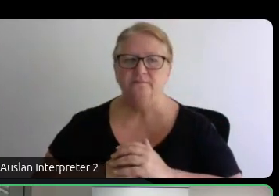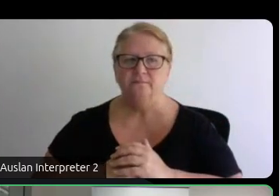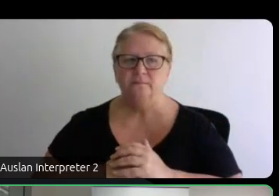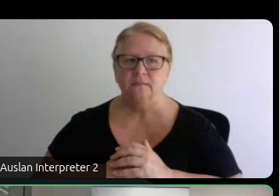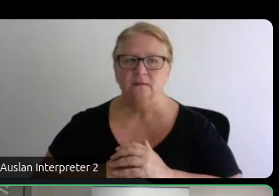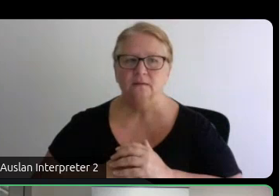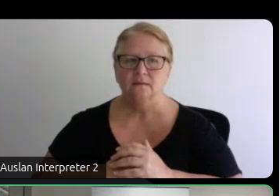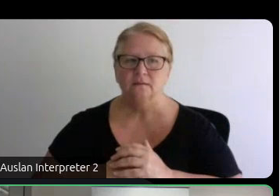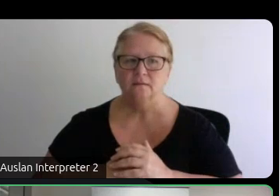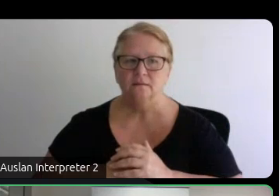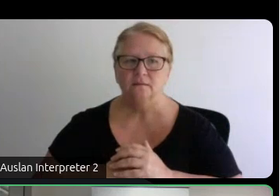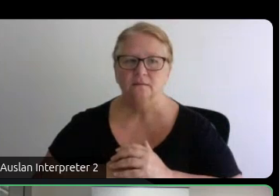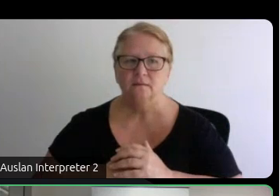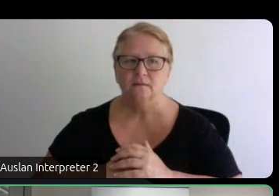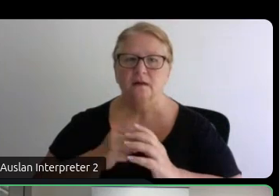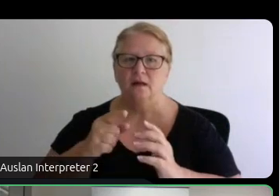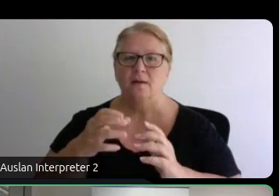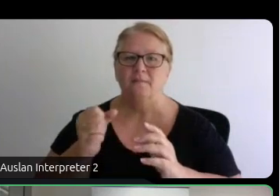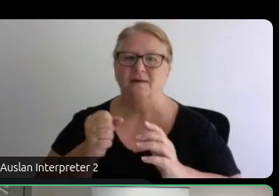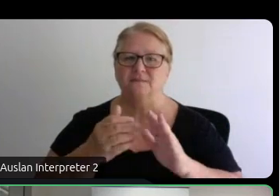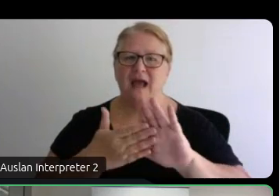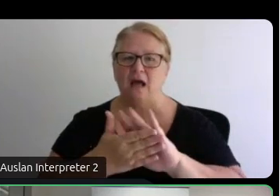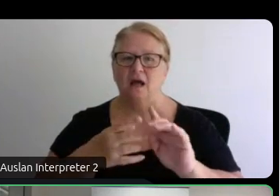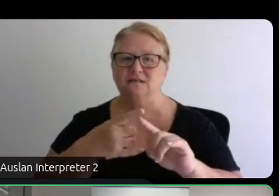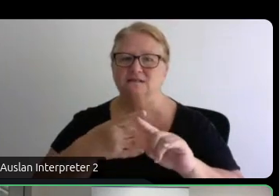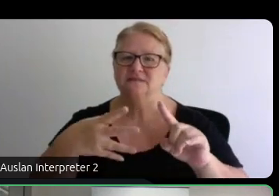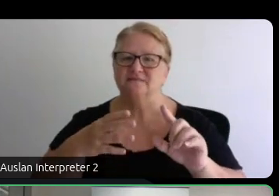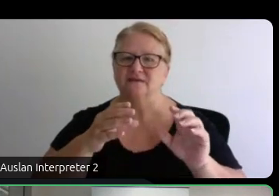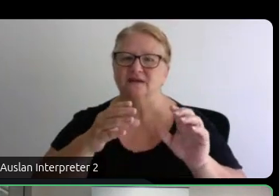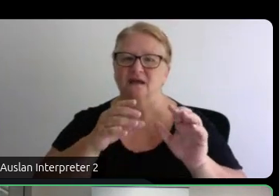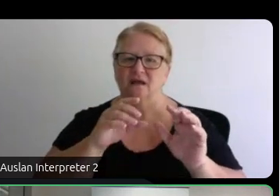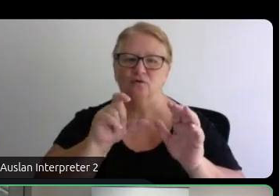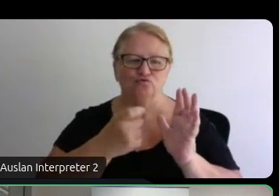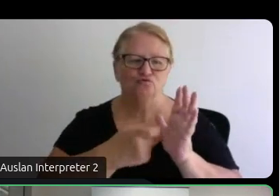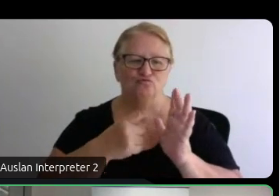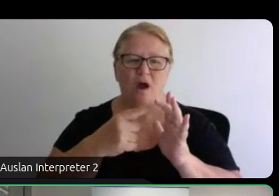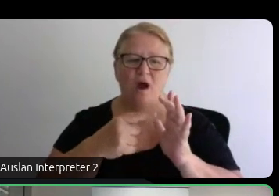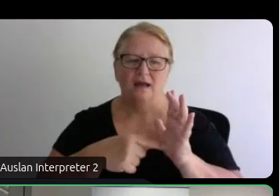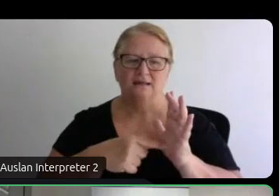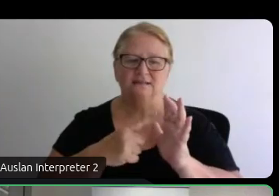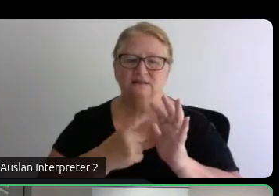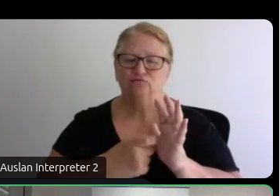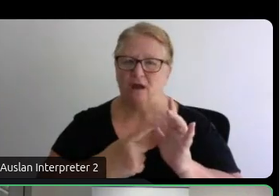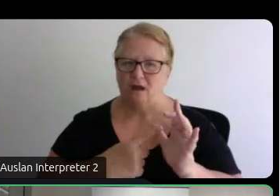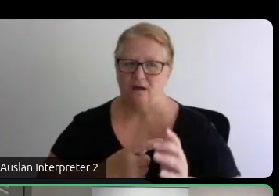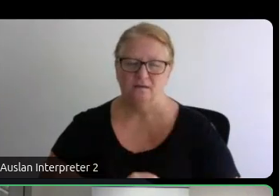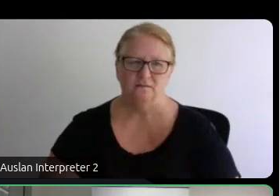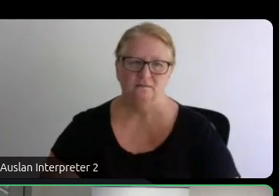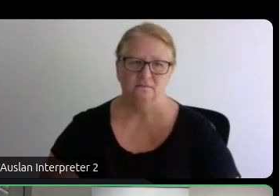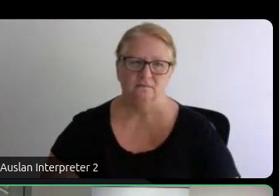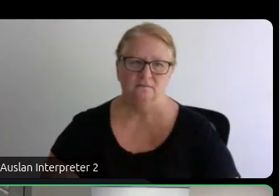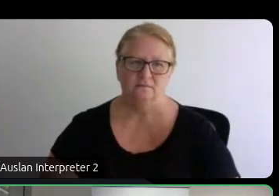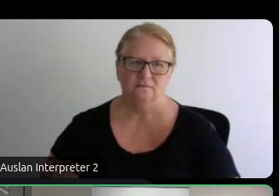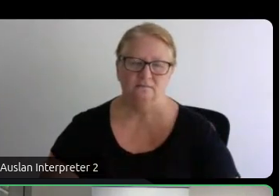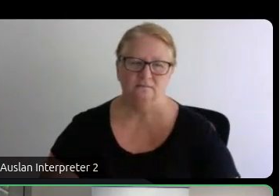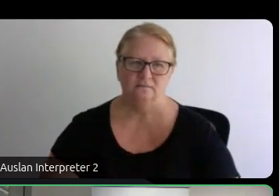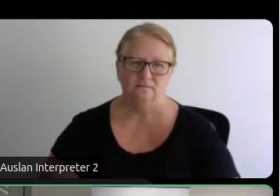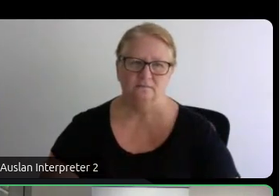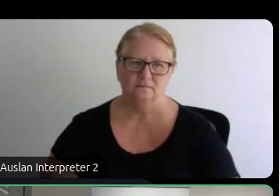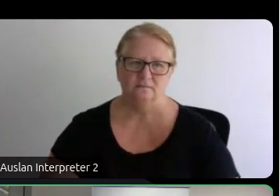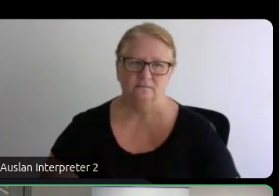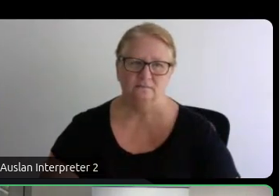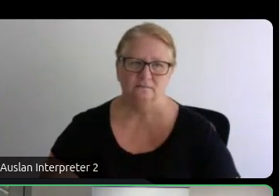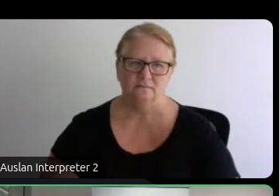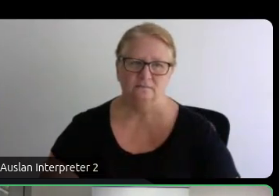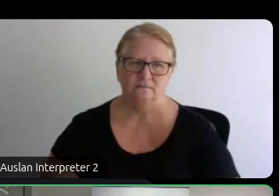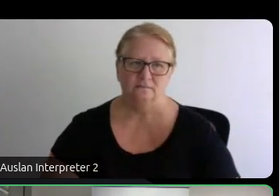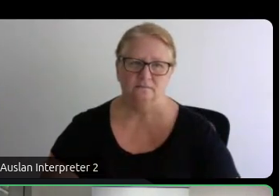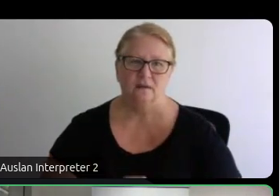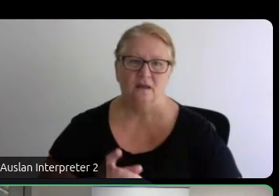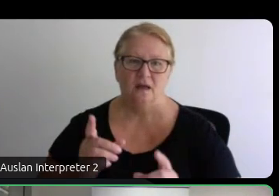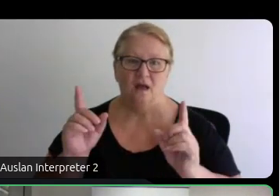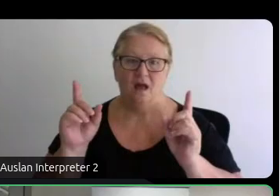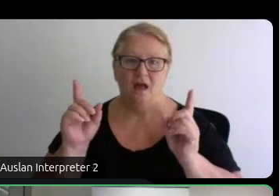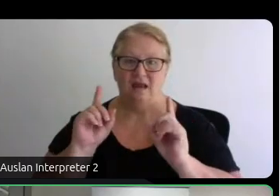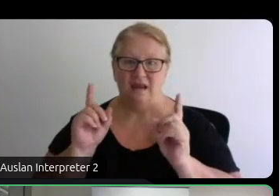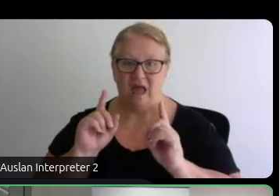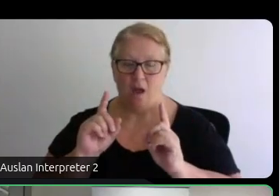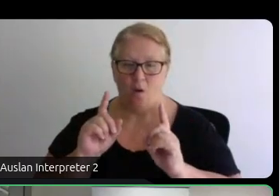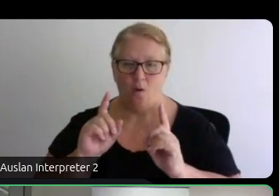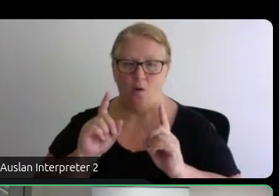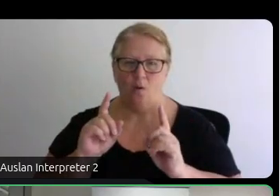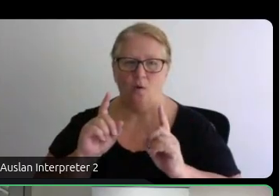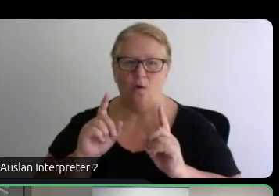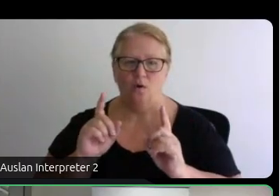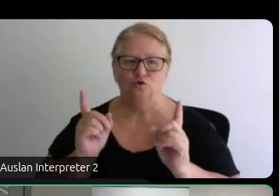it has to meet a specific criteria. So um where we're going is um moving on to the new framework